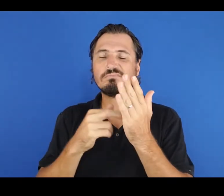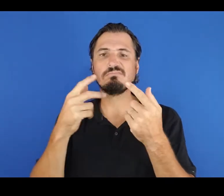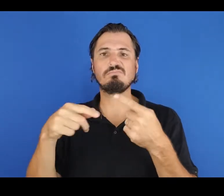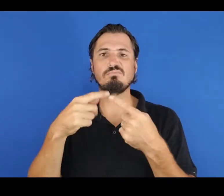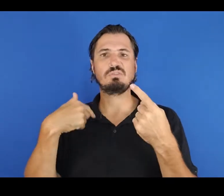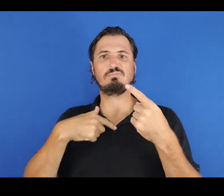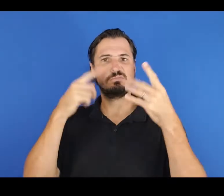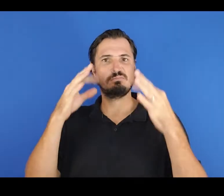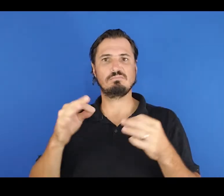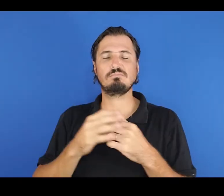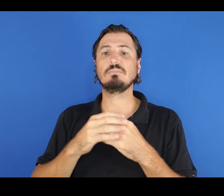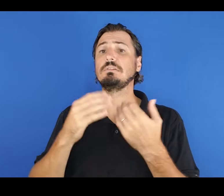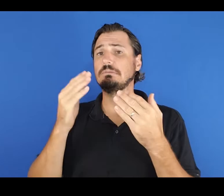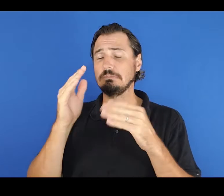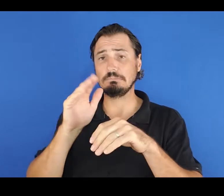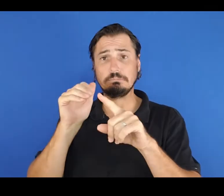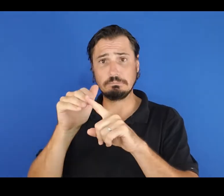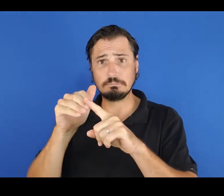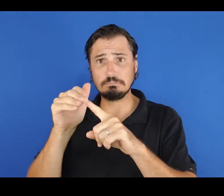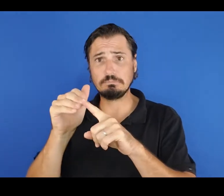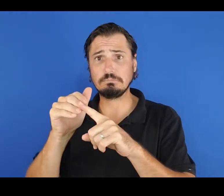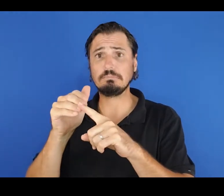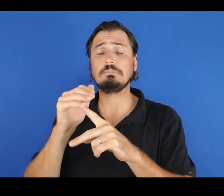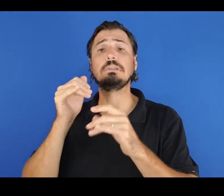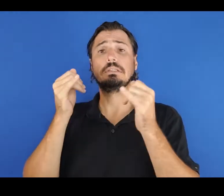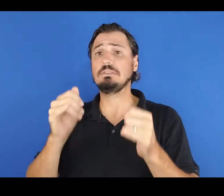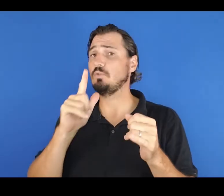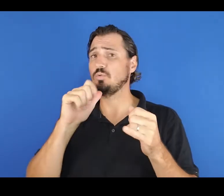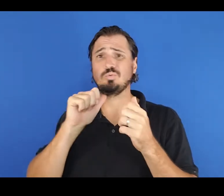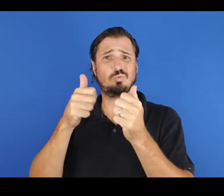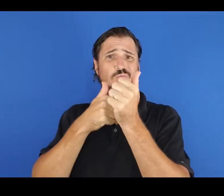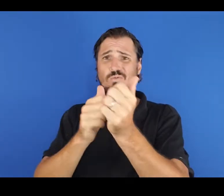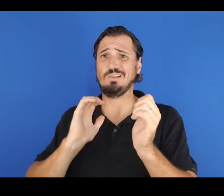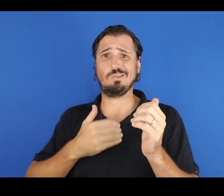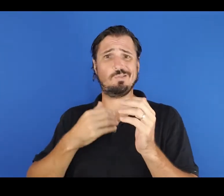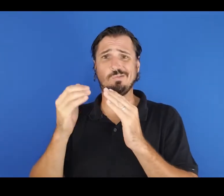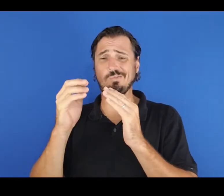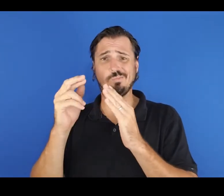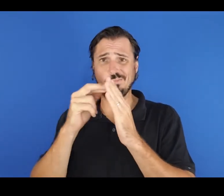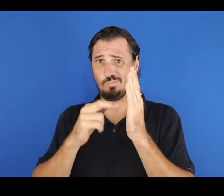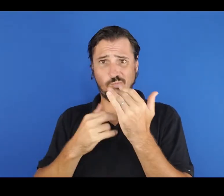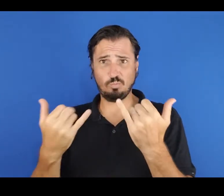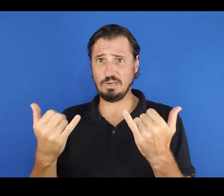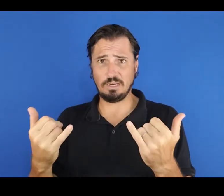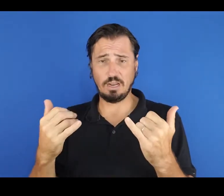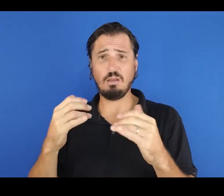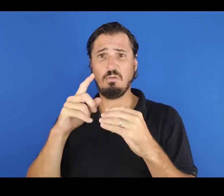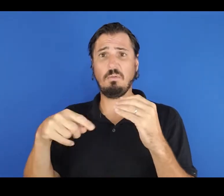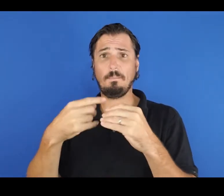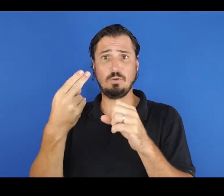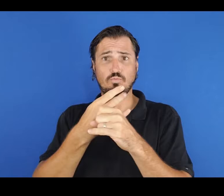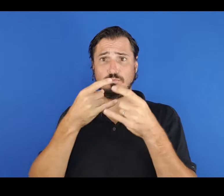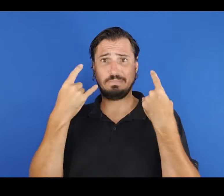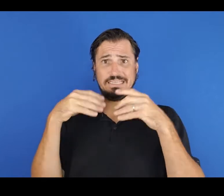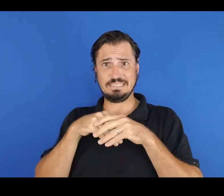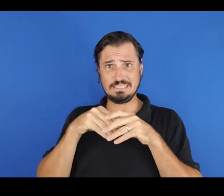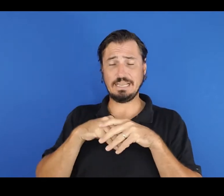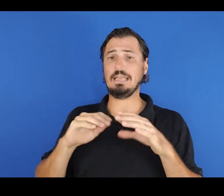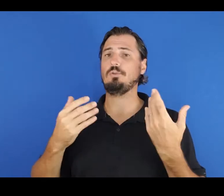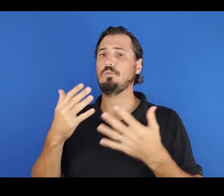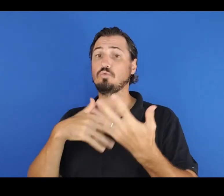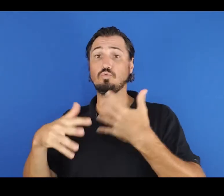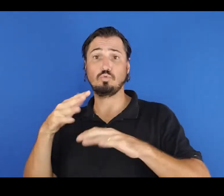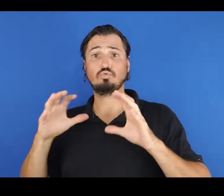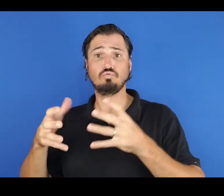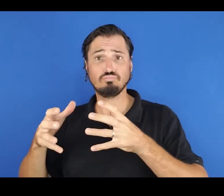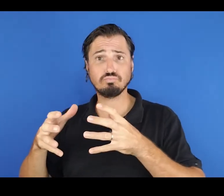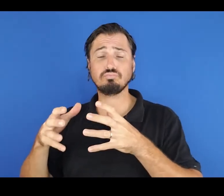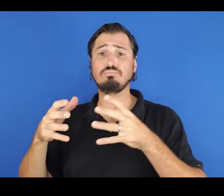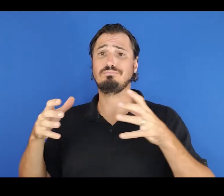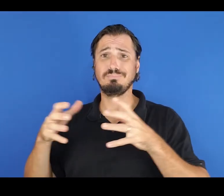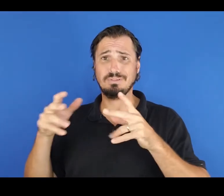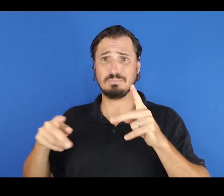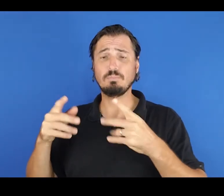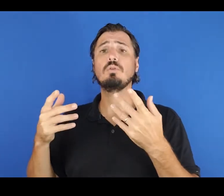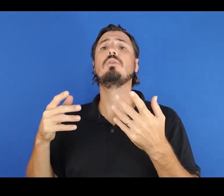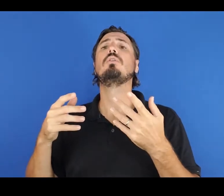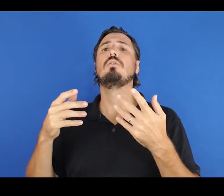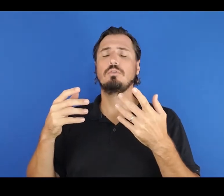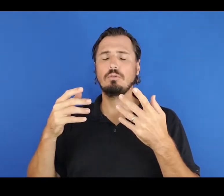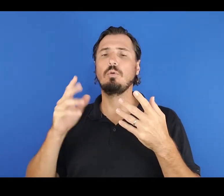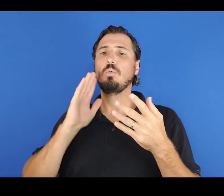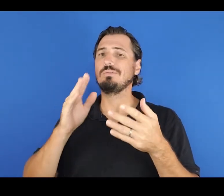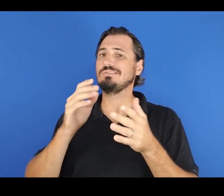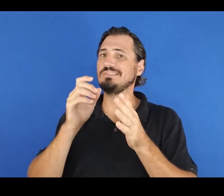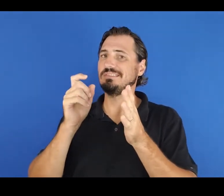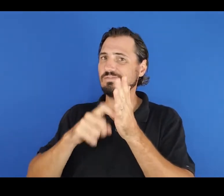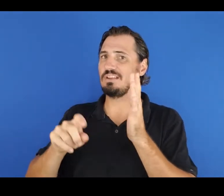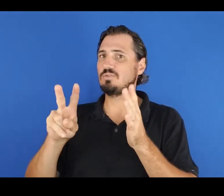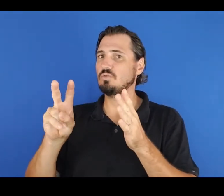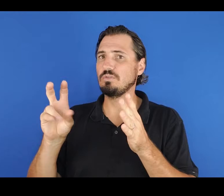As a friendly reminder, individuals who violate the State of Hawaii’s emergency rules such as indoor mask wearing and gathering sizes are subject to a $250 fine, and business owners and